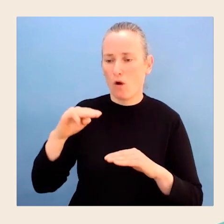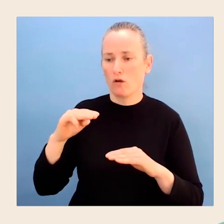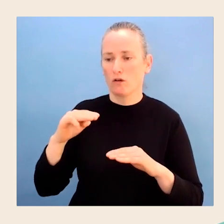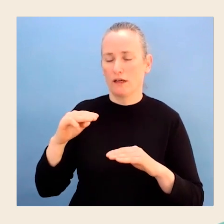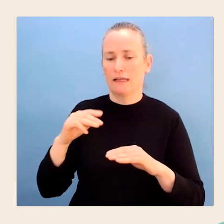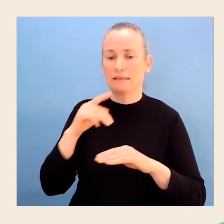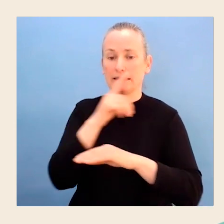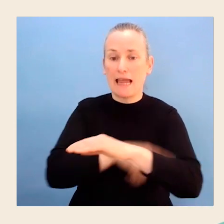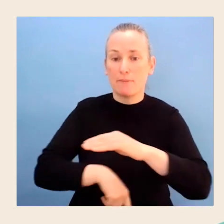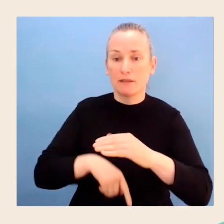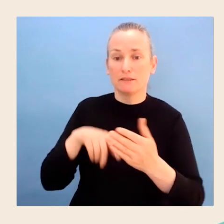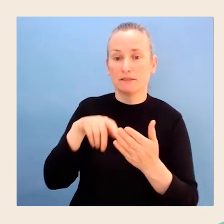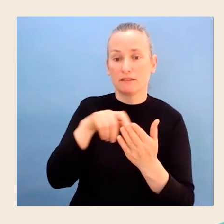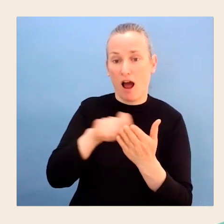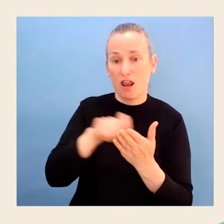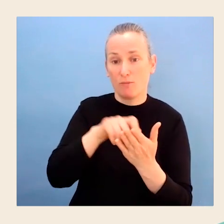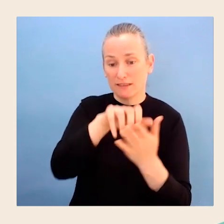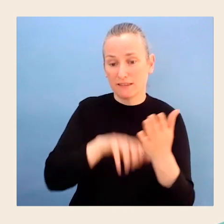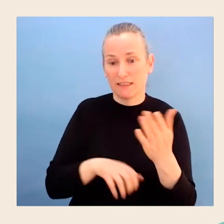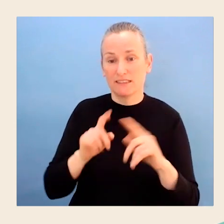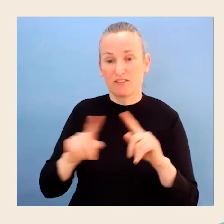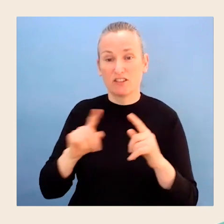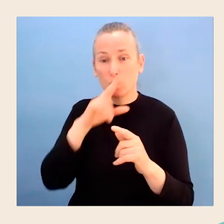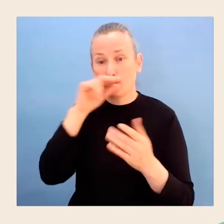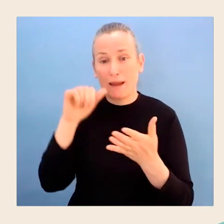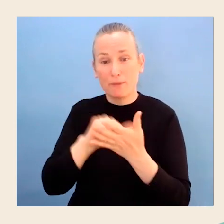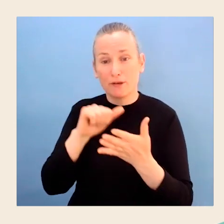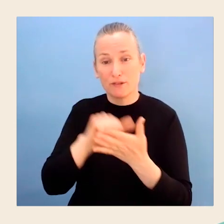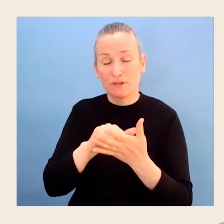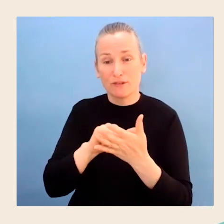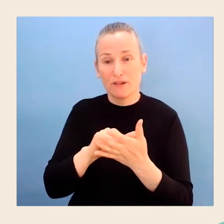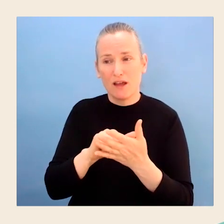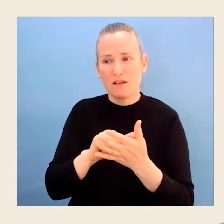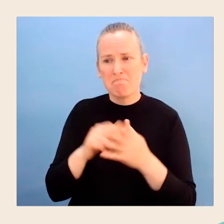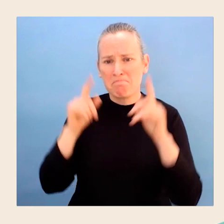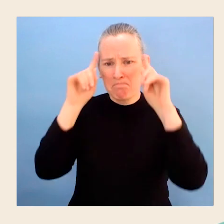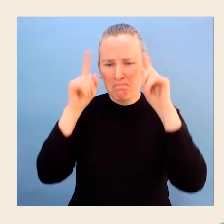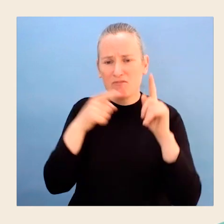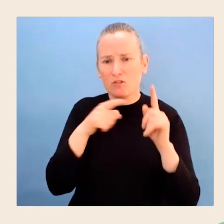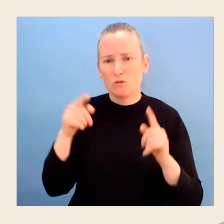Yeah, I think you're aware of Frances Ryan with The Guardian.